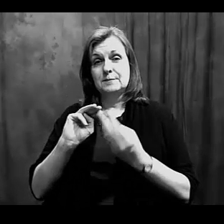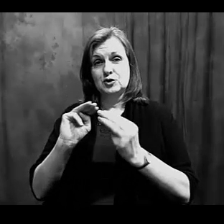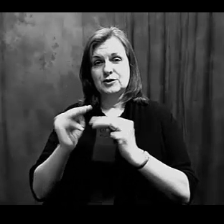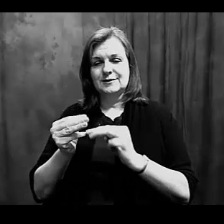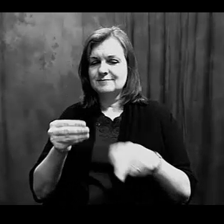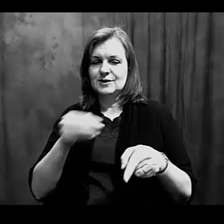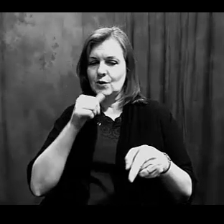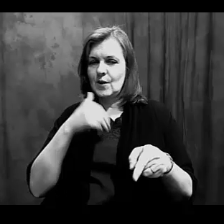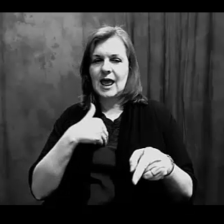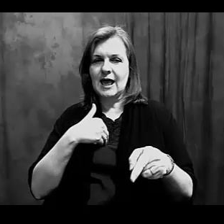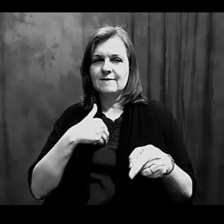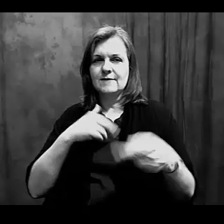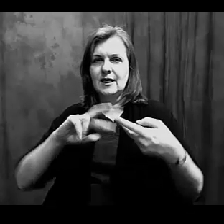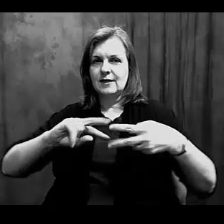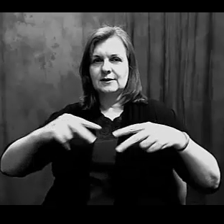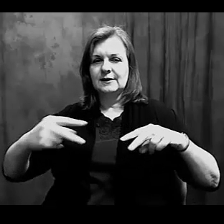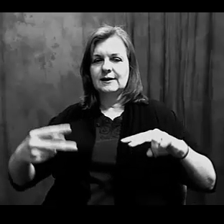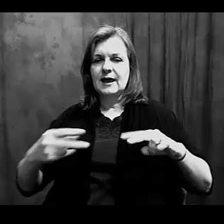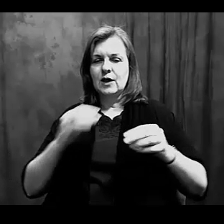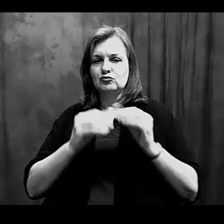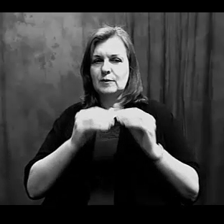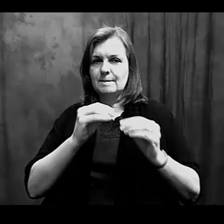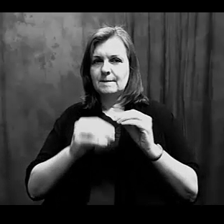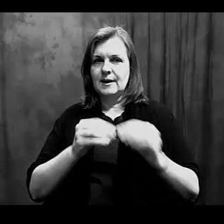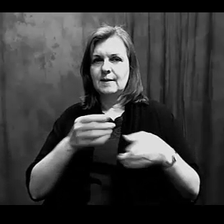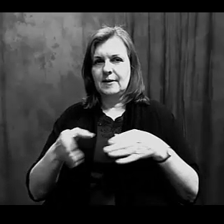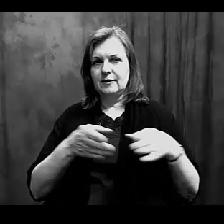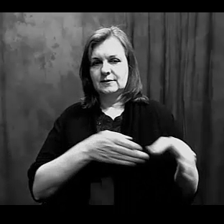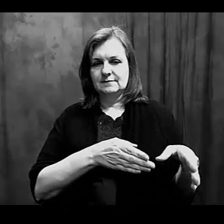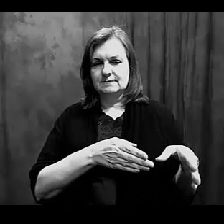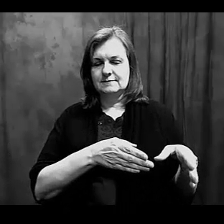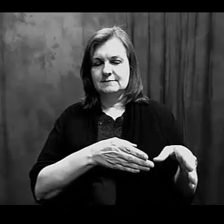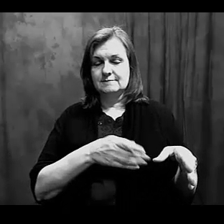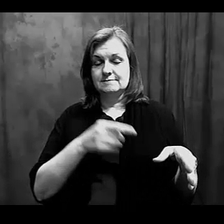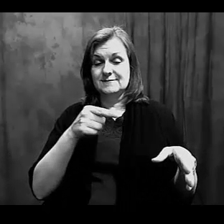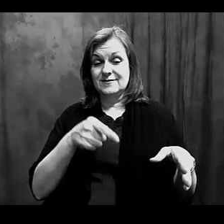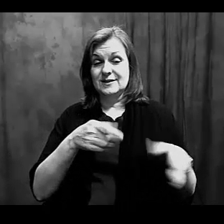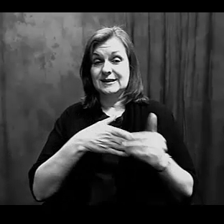from mutations they don't have DNA repair mechanisms